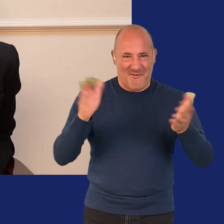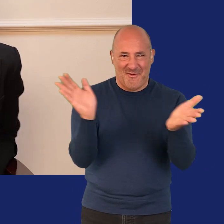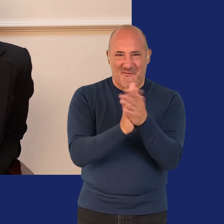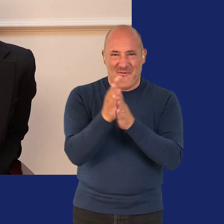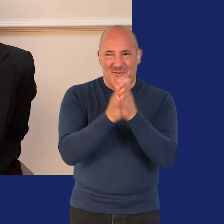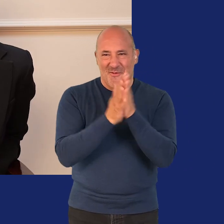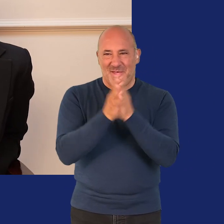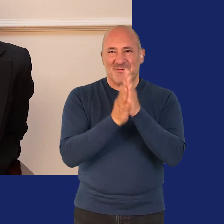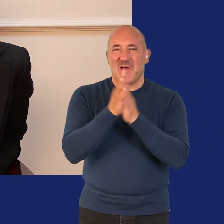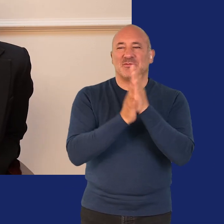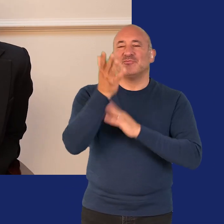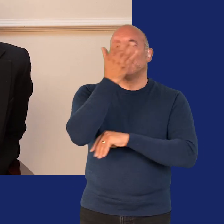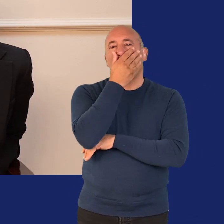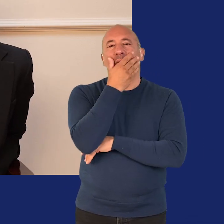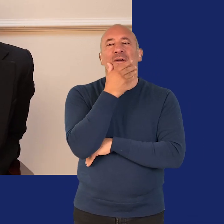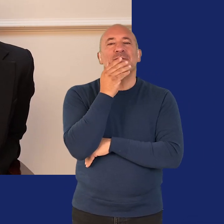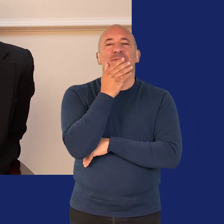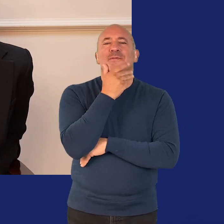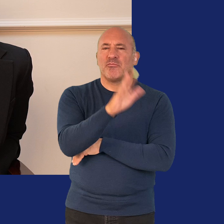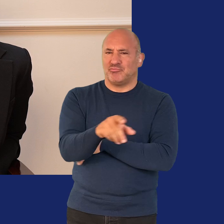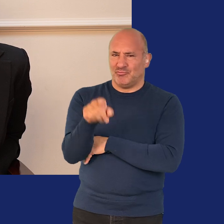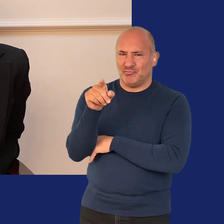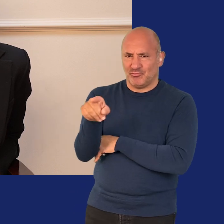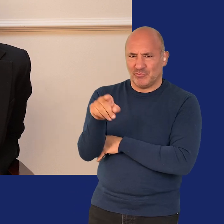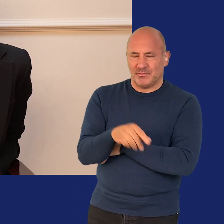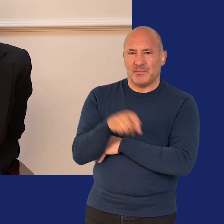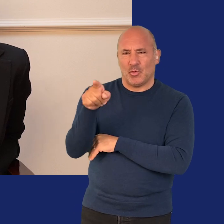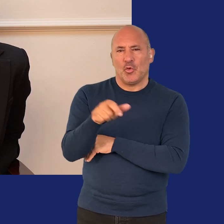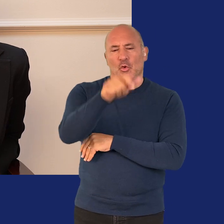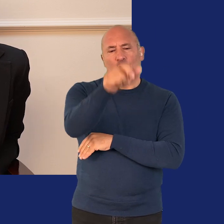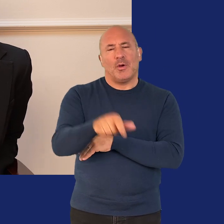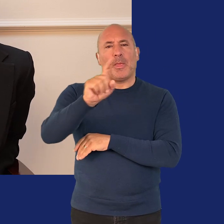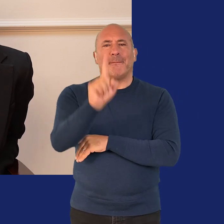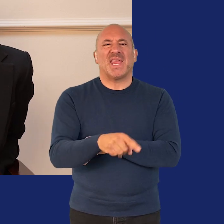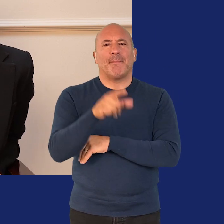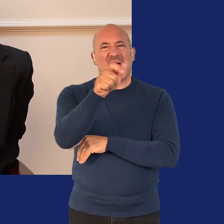Um, so I think Josh, as you say, you are, you are dealing with the candidates and you are communicating with them.